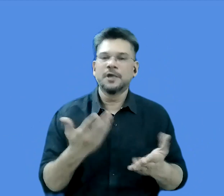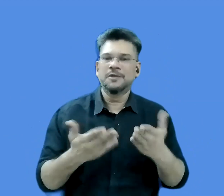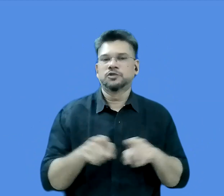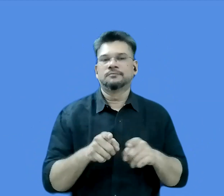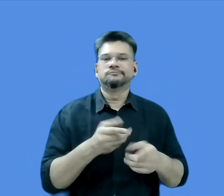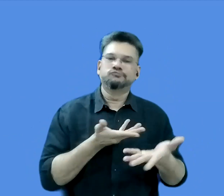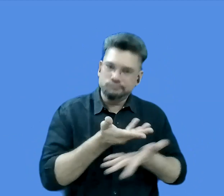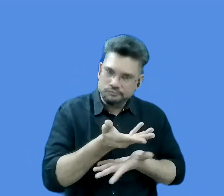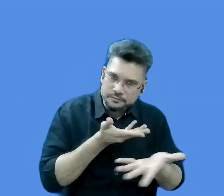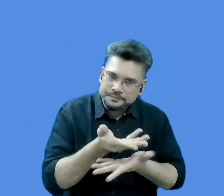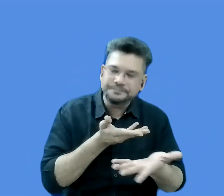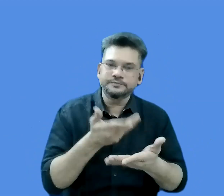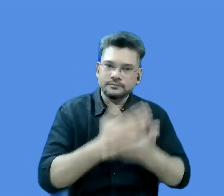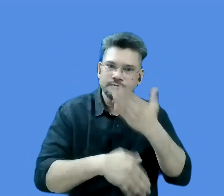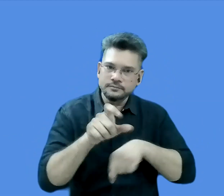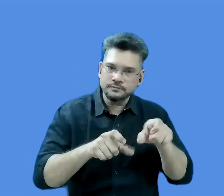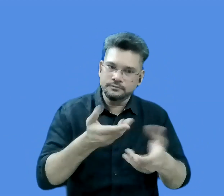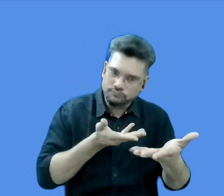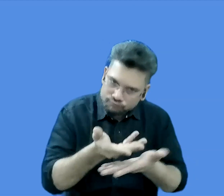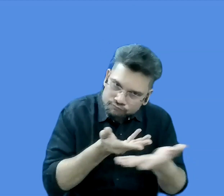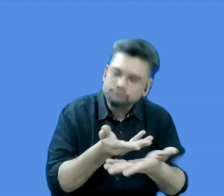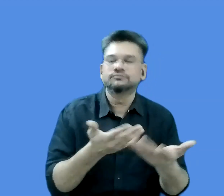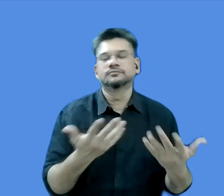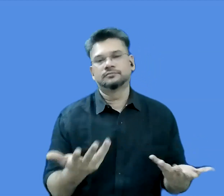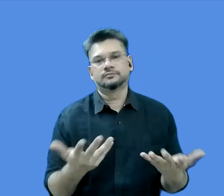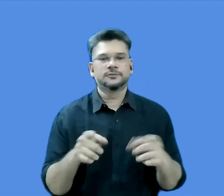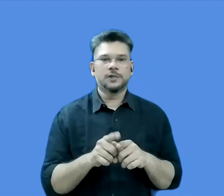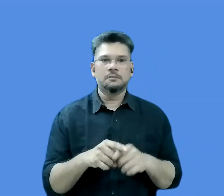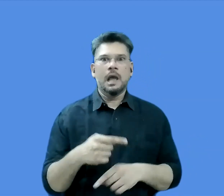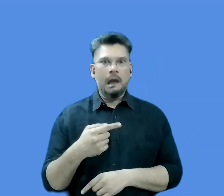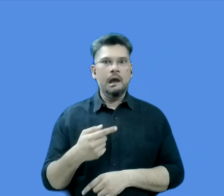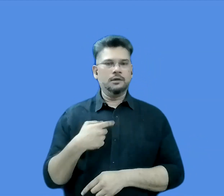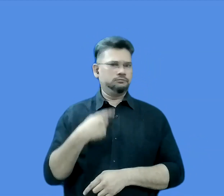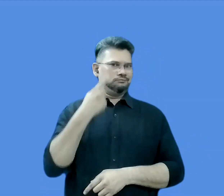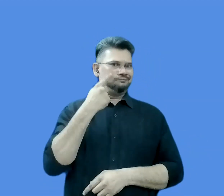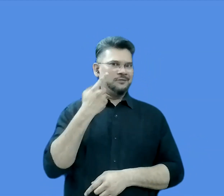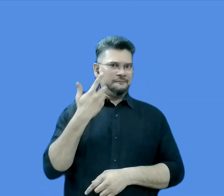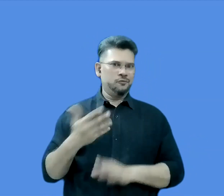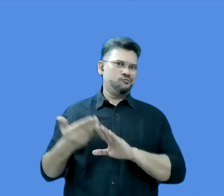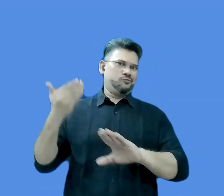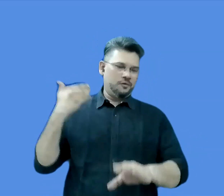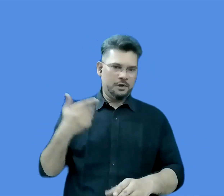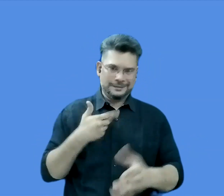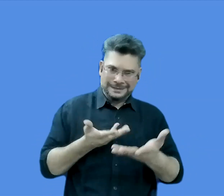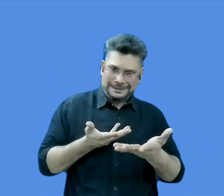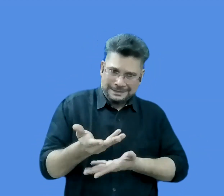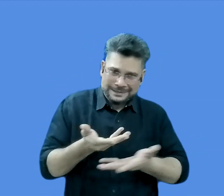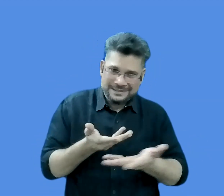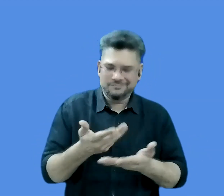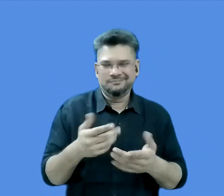inter-sectoral approach and also person-centered approach, which is linked to consultation with Persons with Disabilities themselves. We